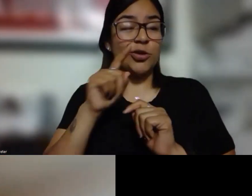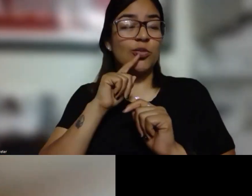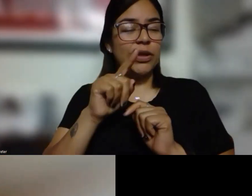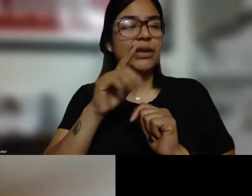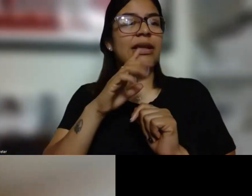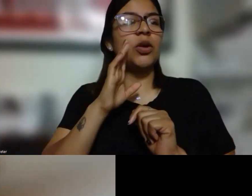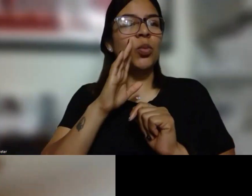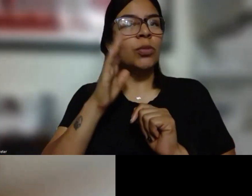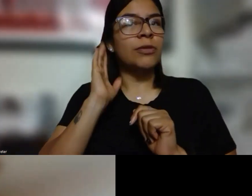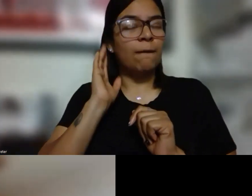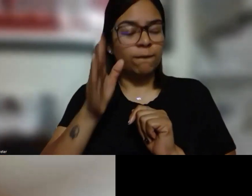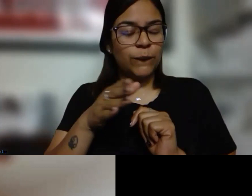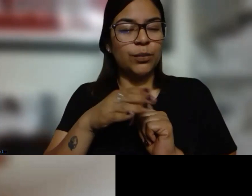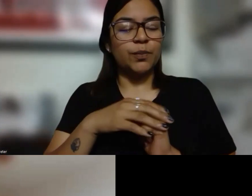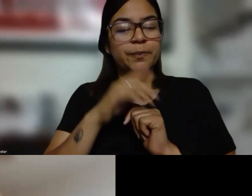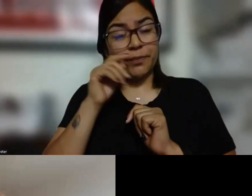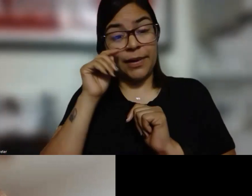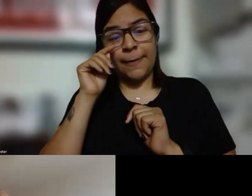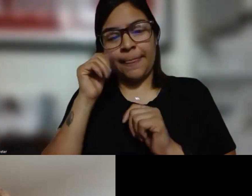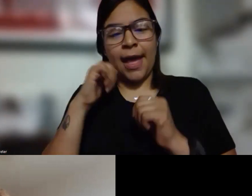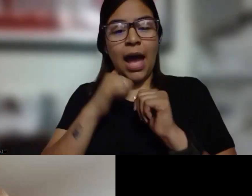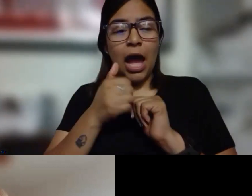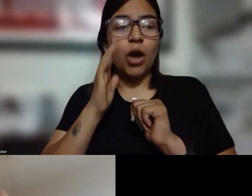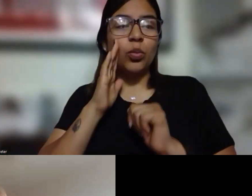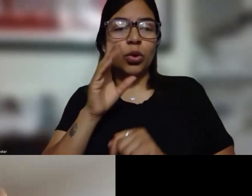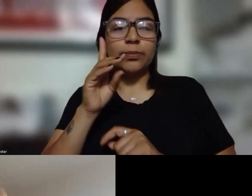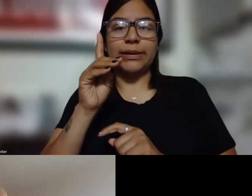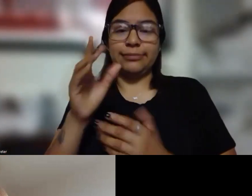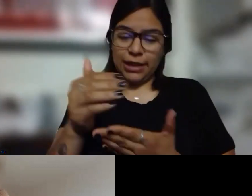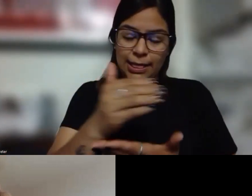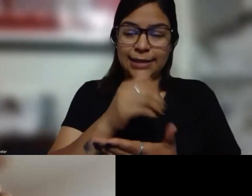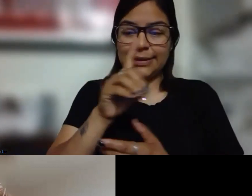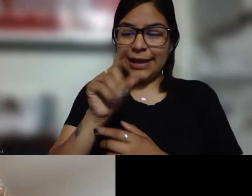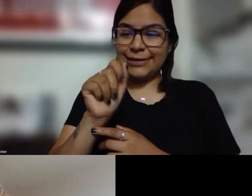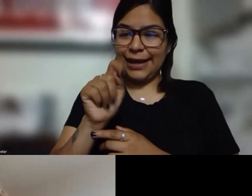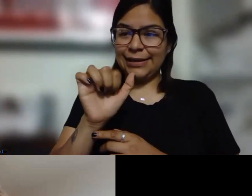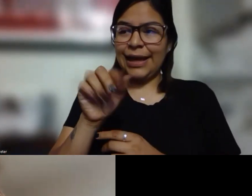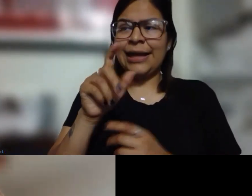forward looking at how do we take the data that we learned you know about the numbers for each of